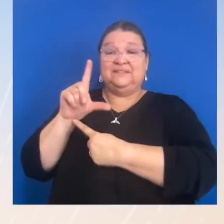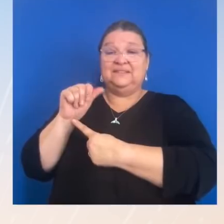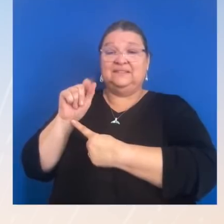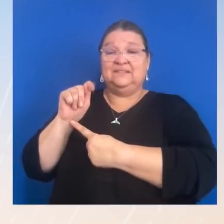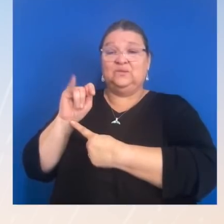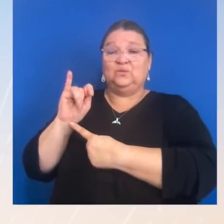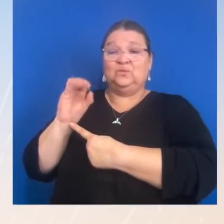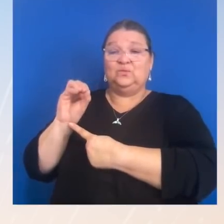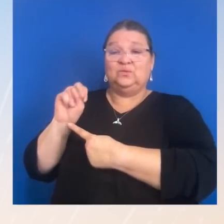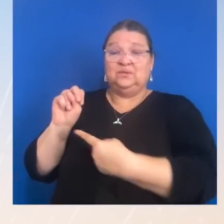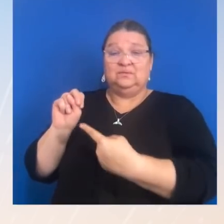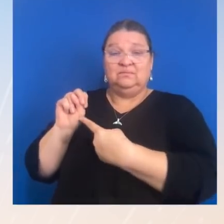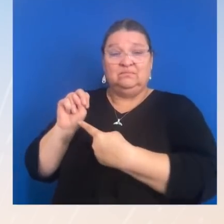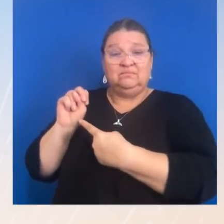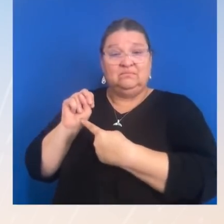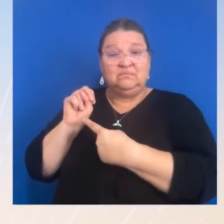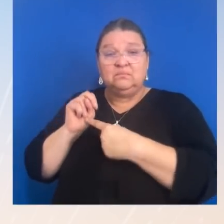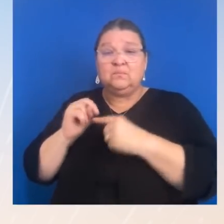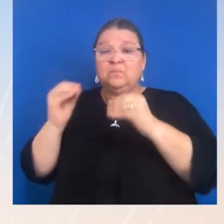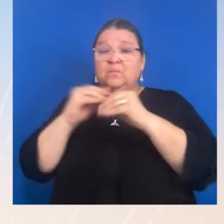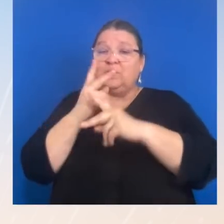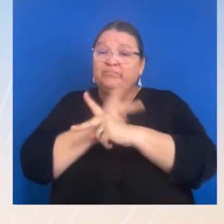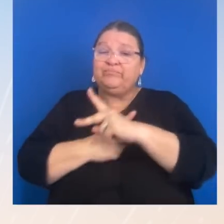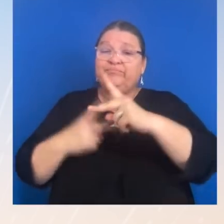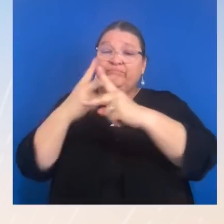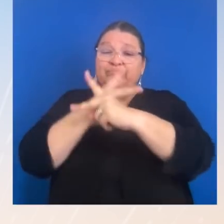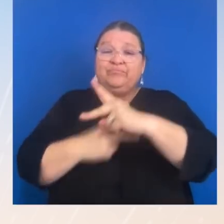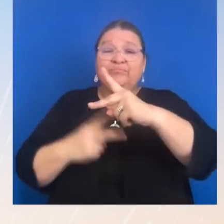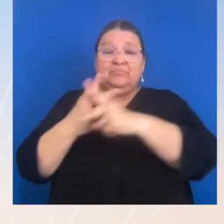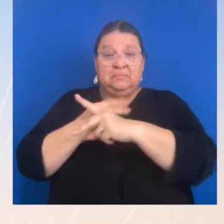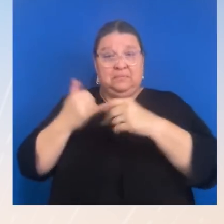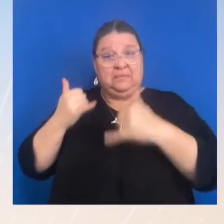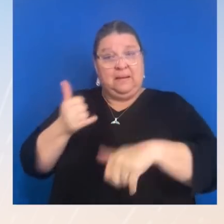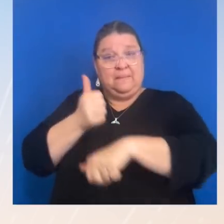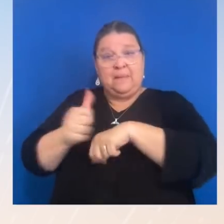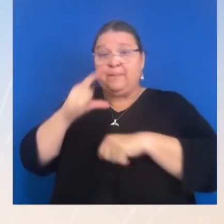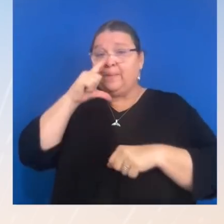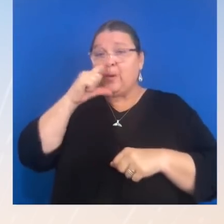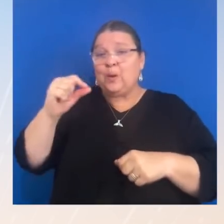for everything until the midterms? Ms. Psaki: Well, we've seen the price of gas